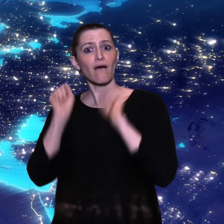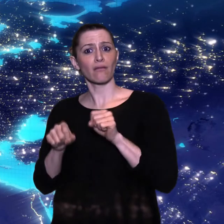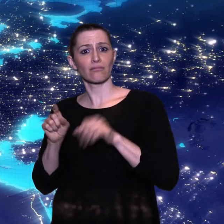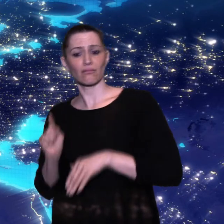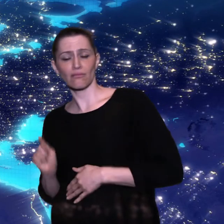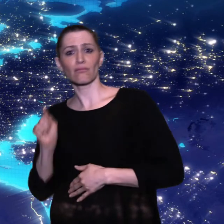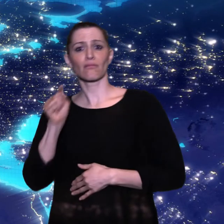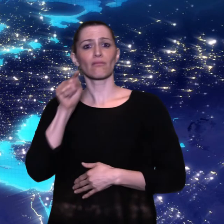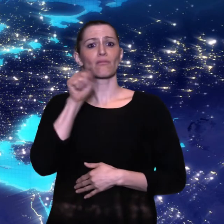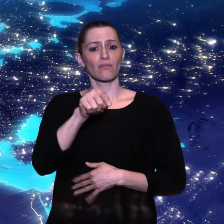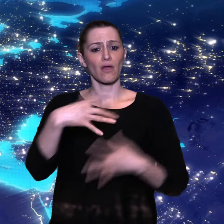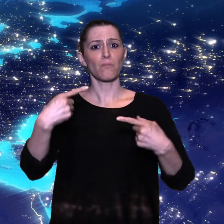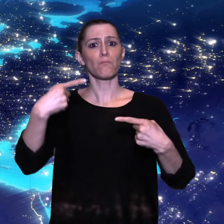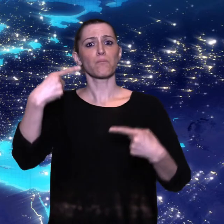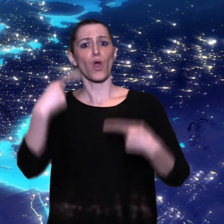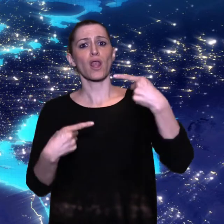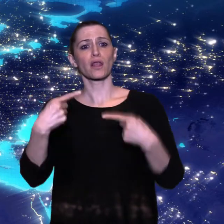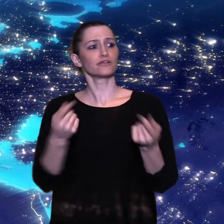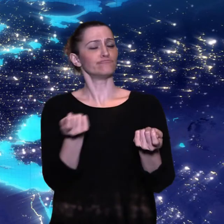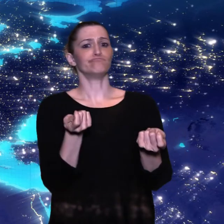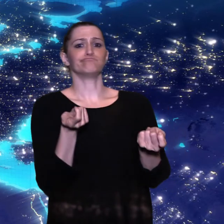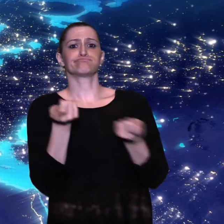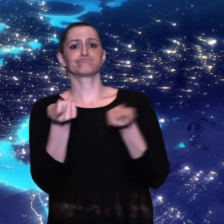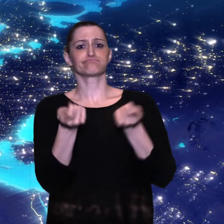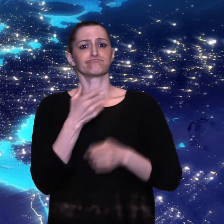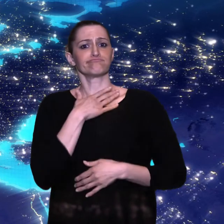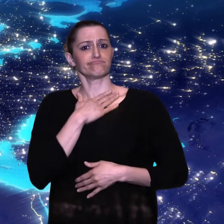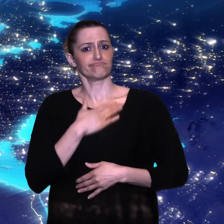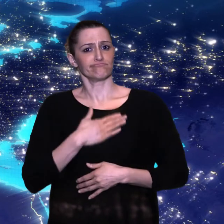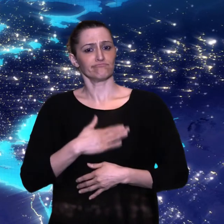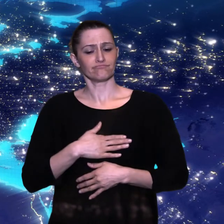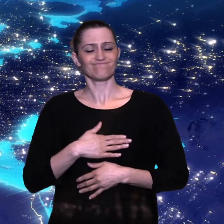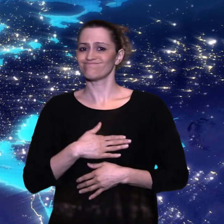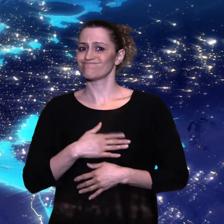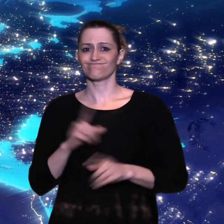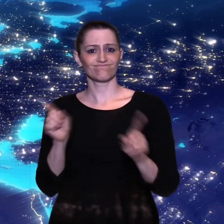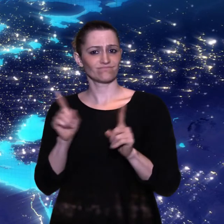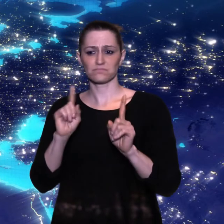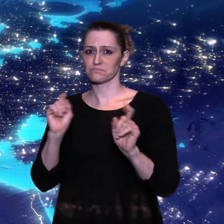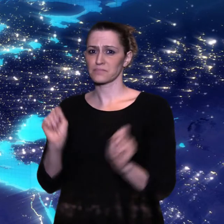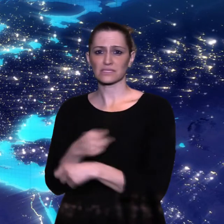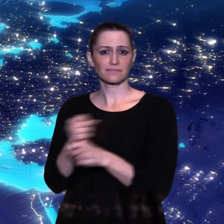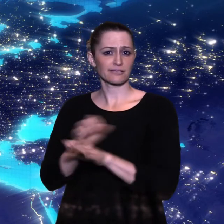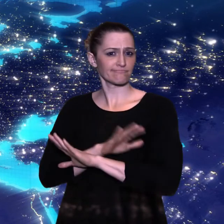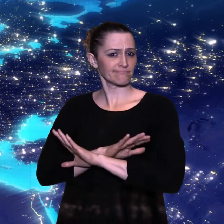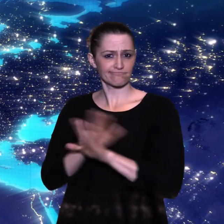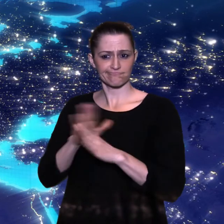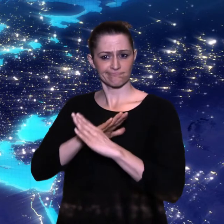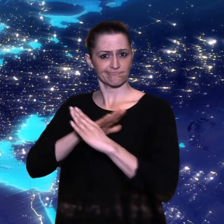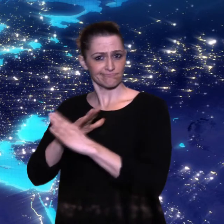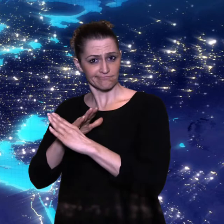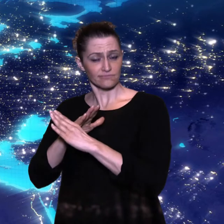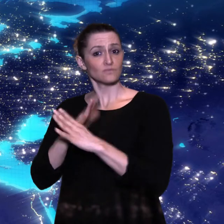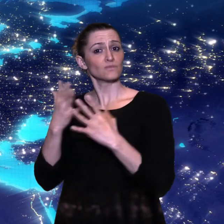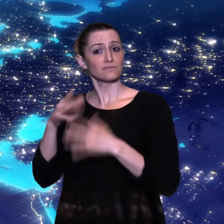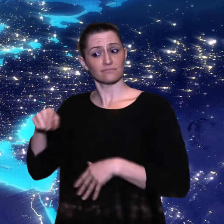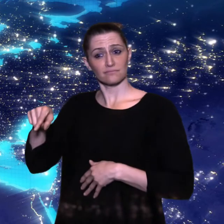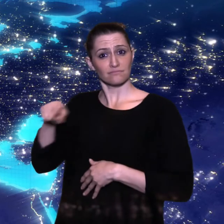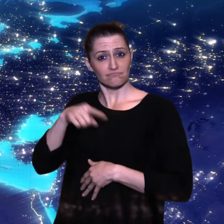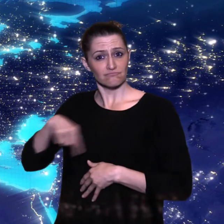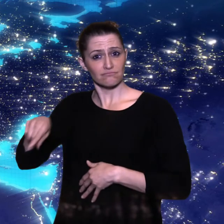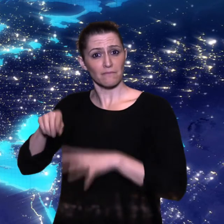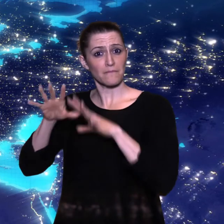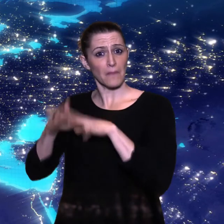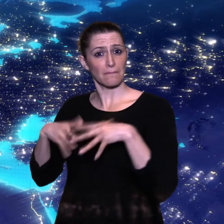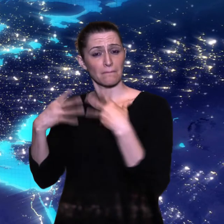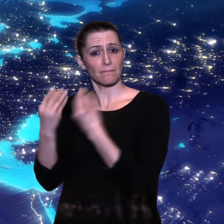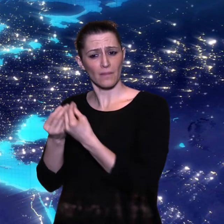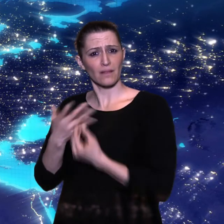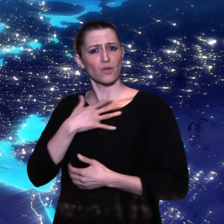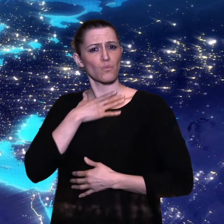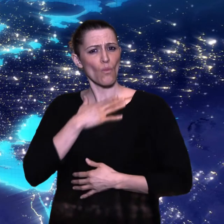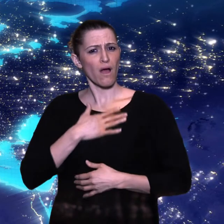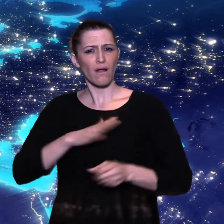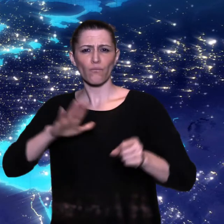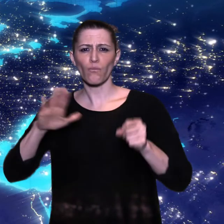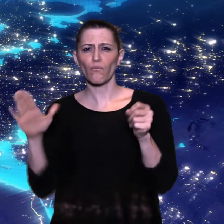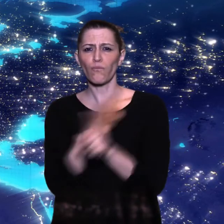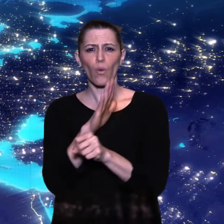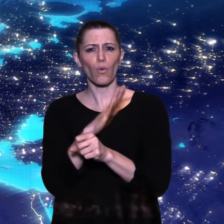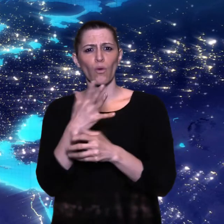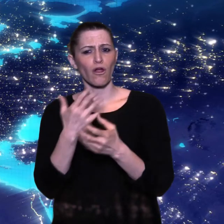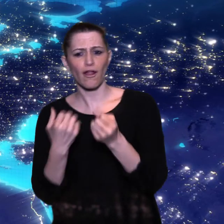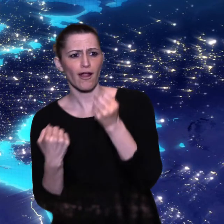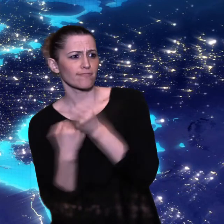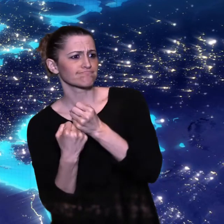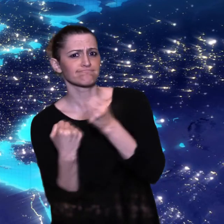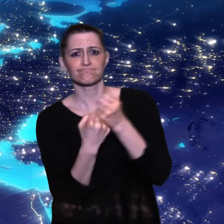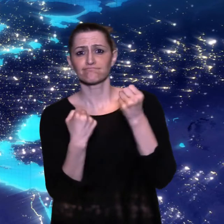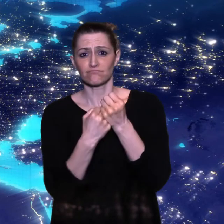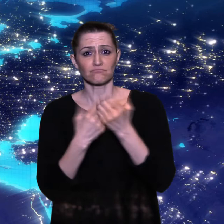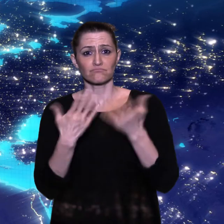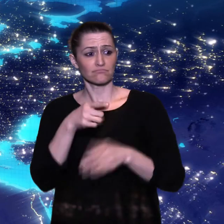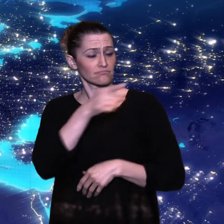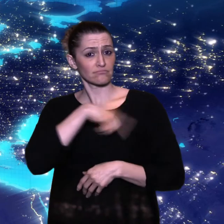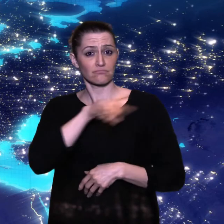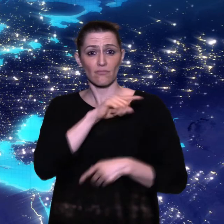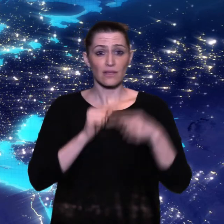run for a political office. To continue receiving full support